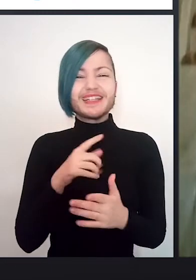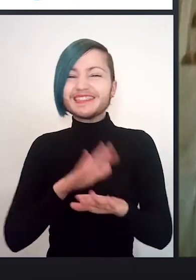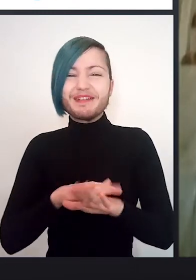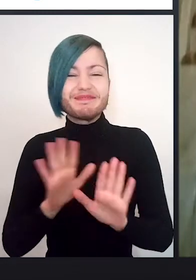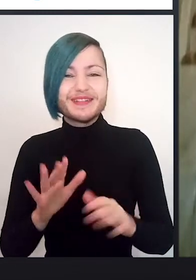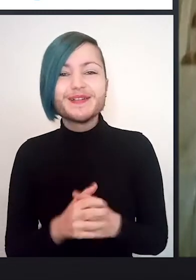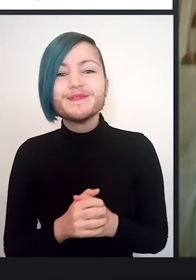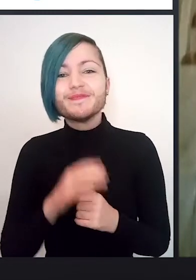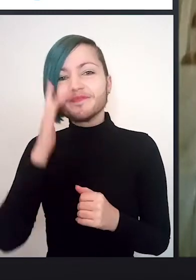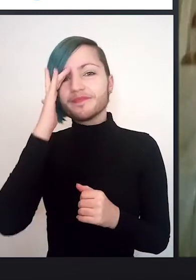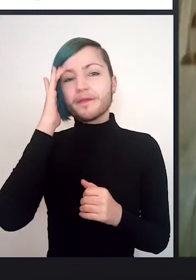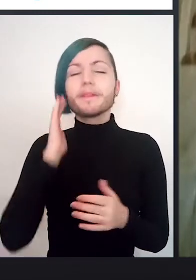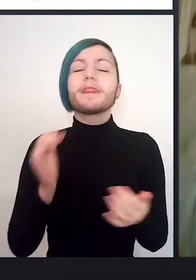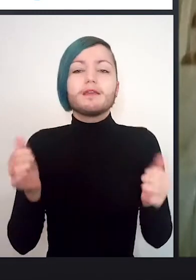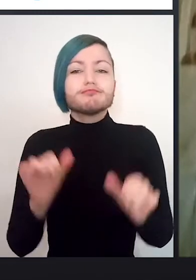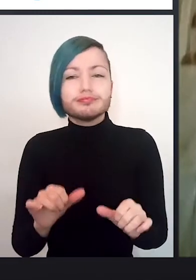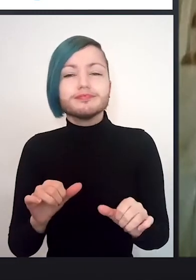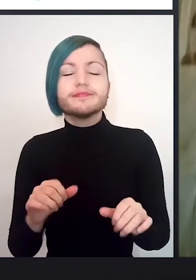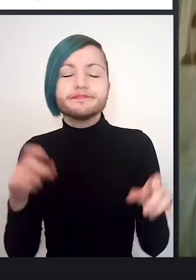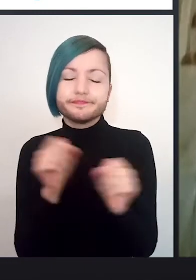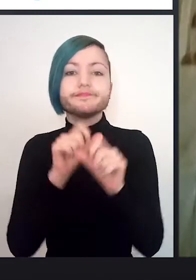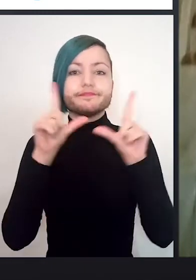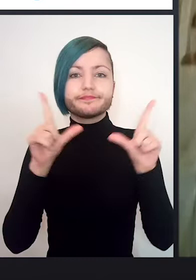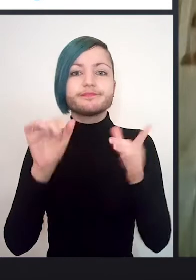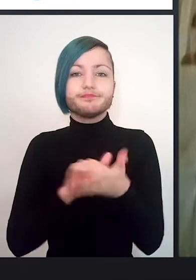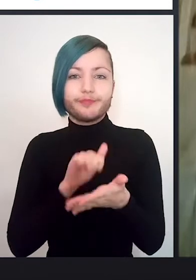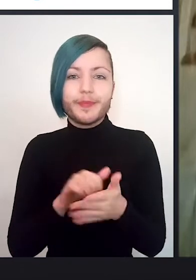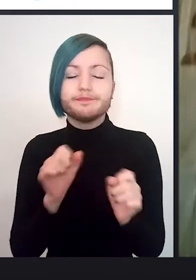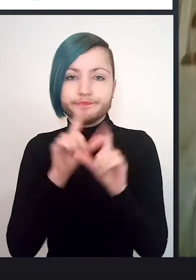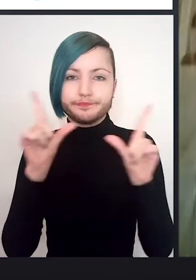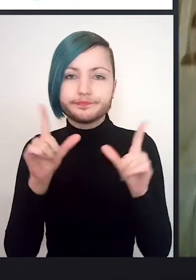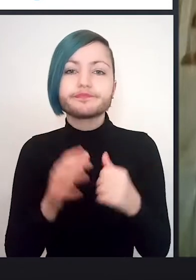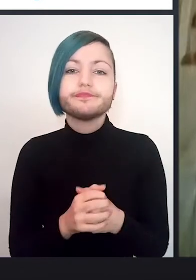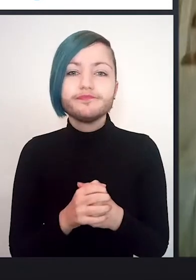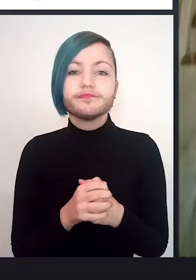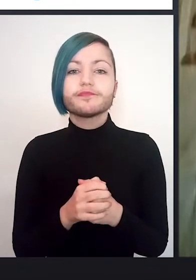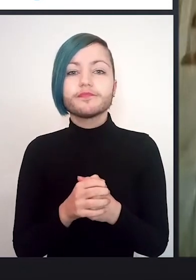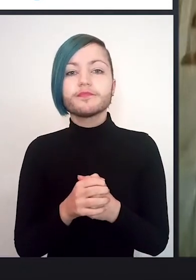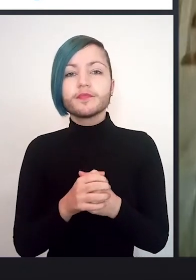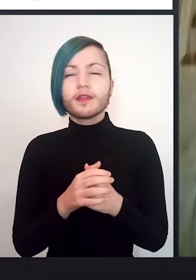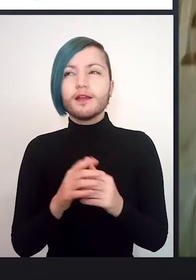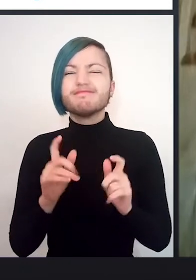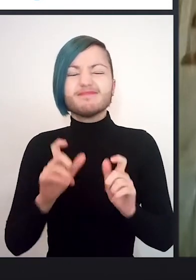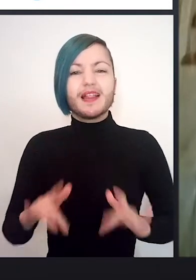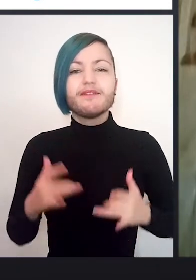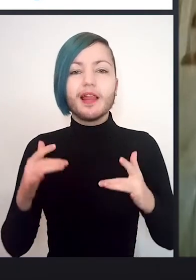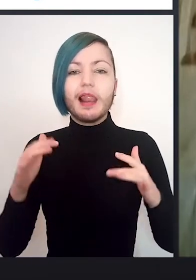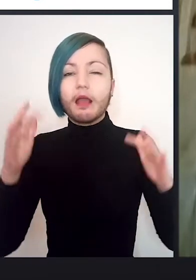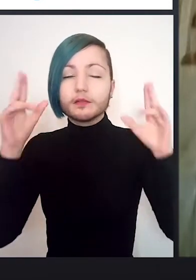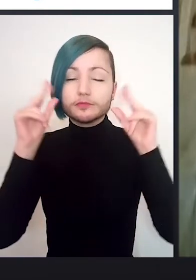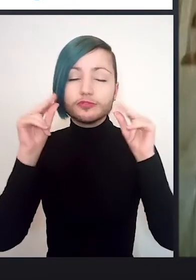And then when you're compos mentis, you know alert, you're still very drowsy and